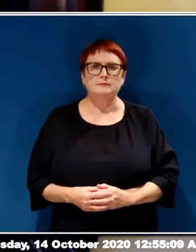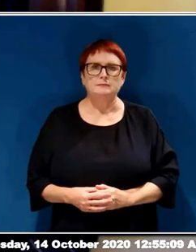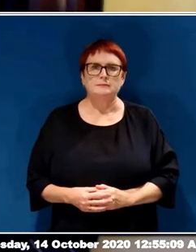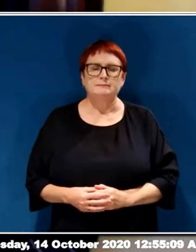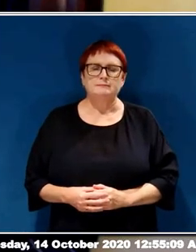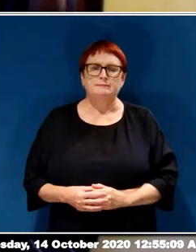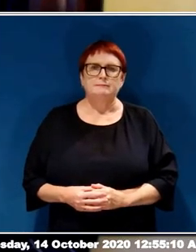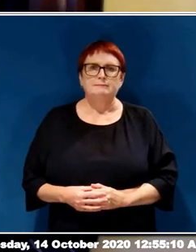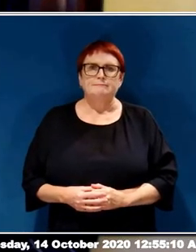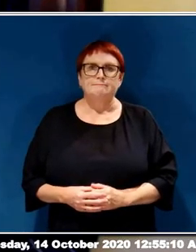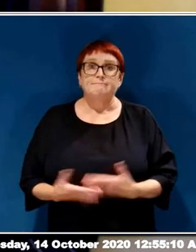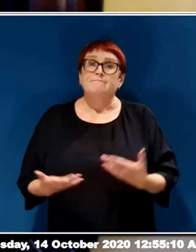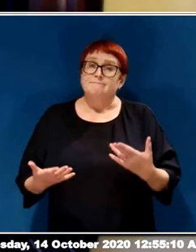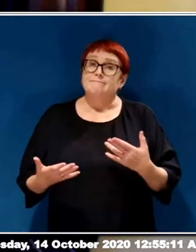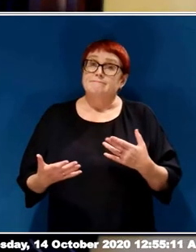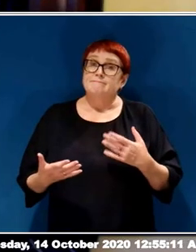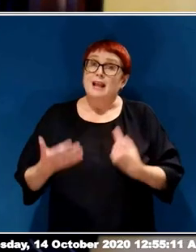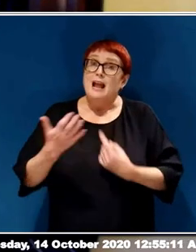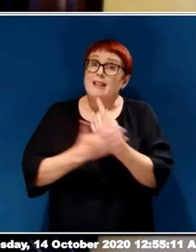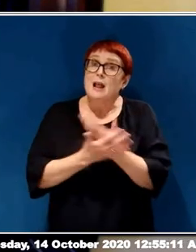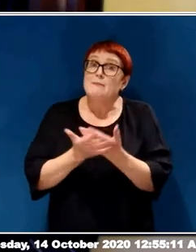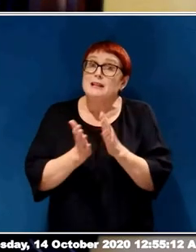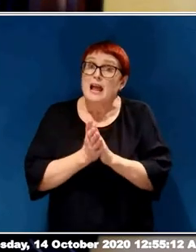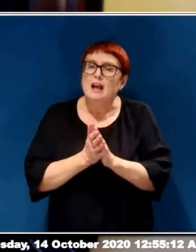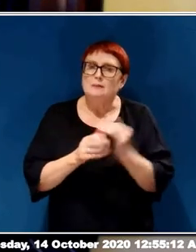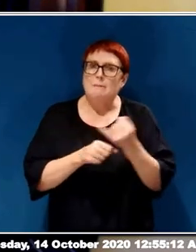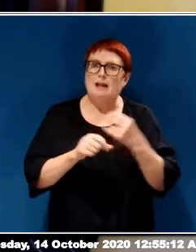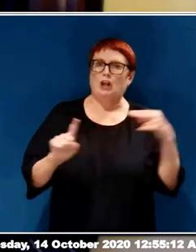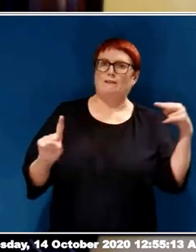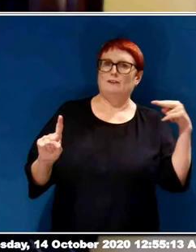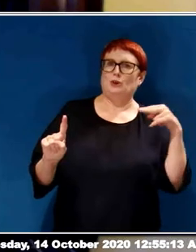The views that students with a shared medical diagnosis might benefit from